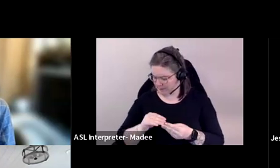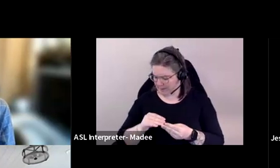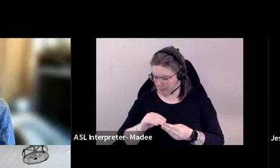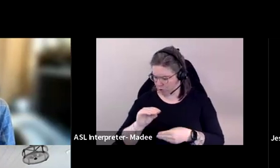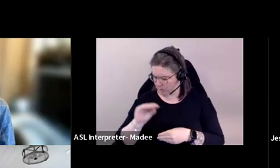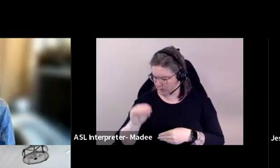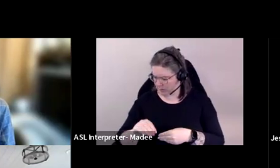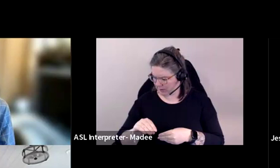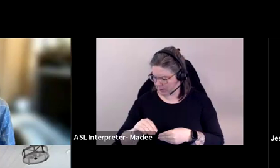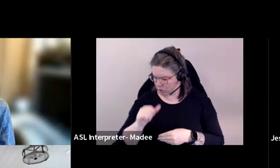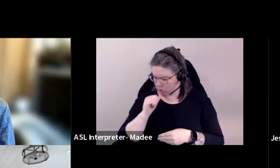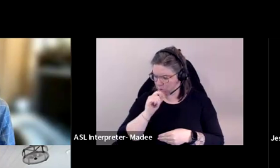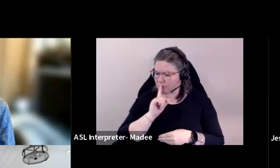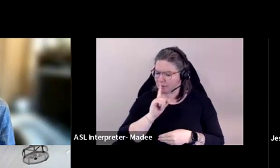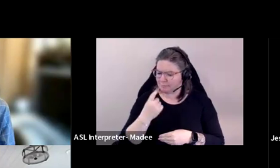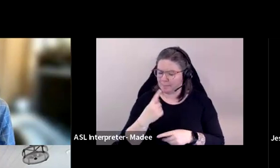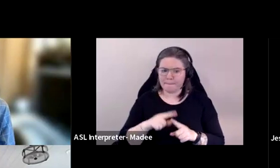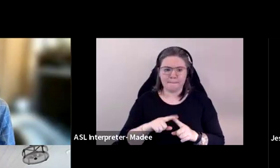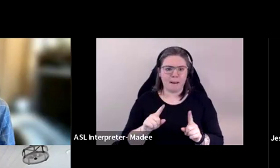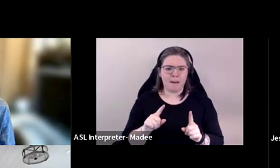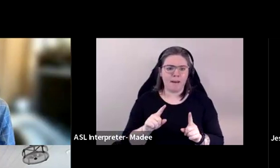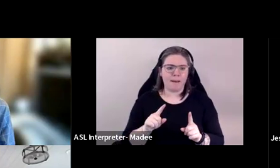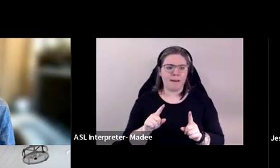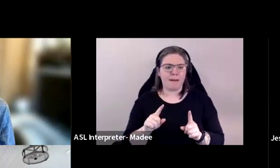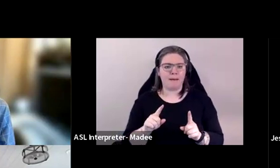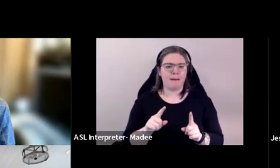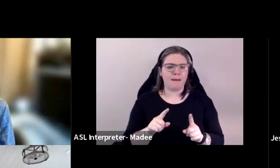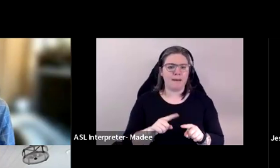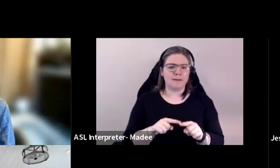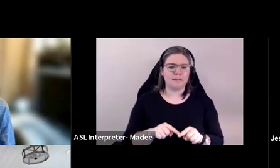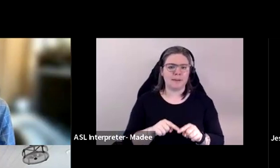that there's a certain depending on the number of units